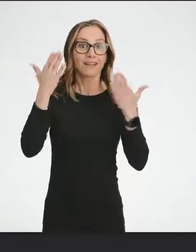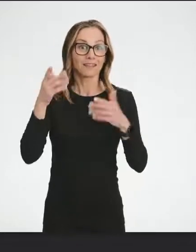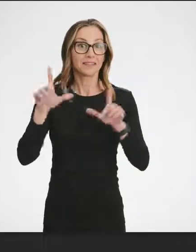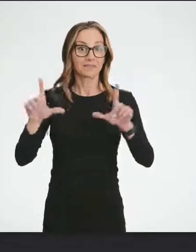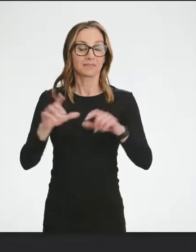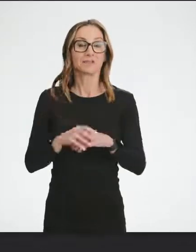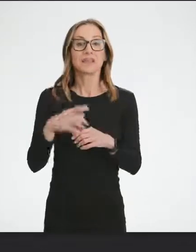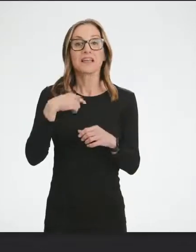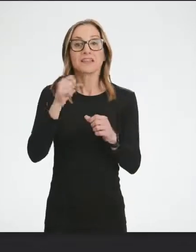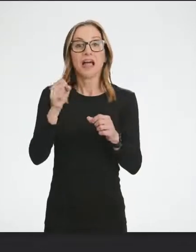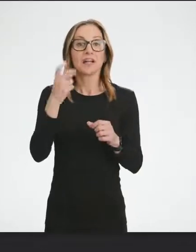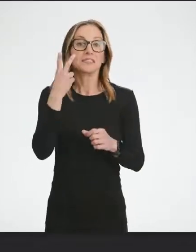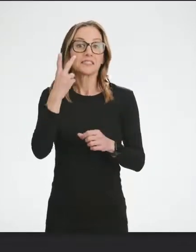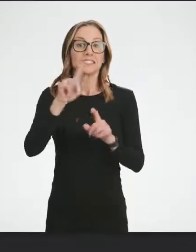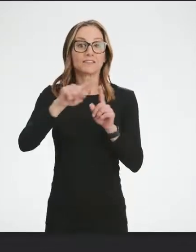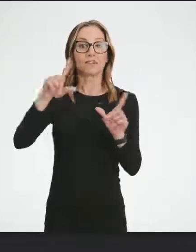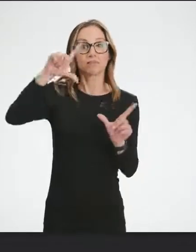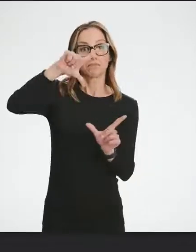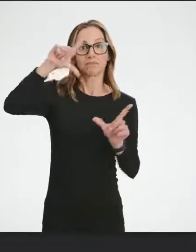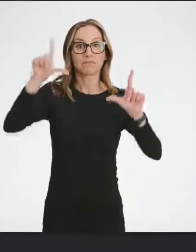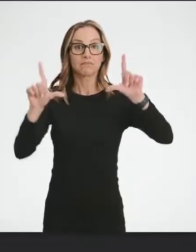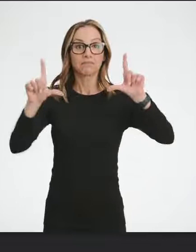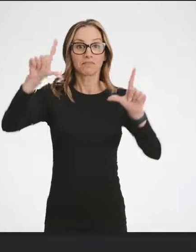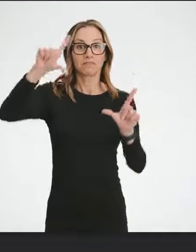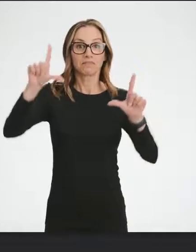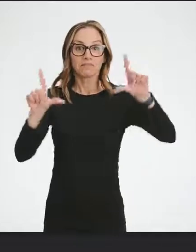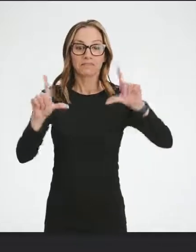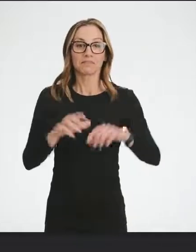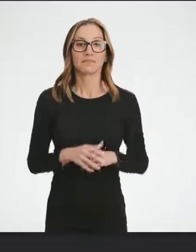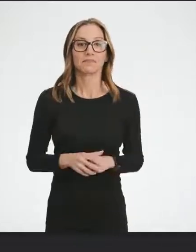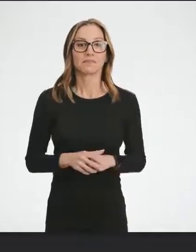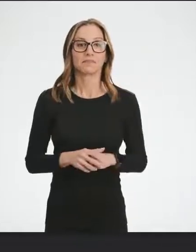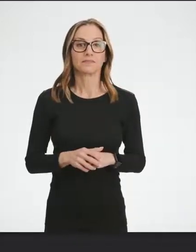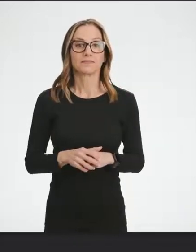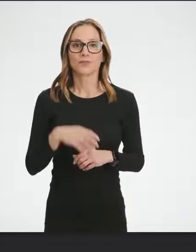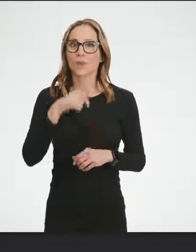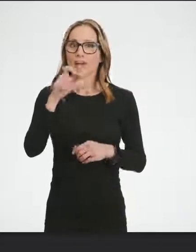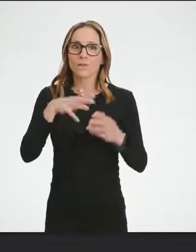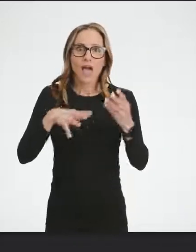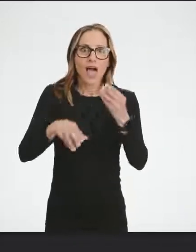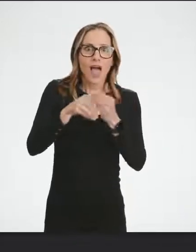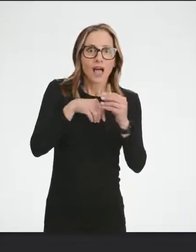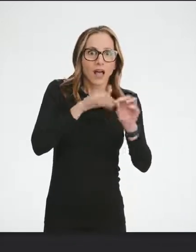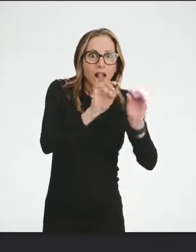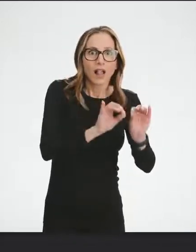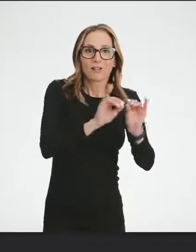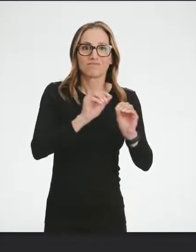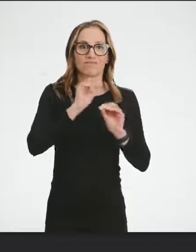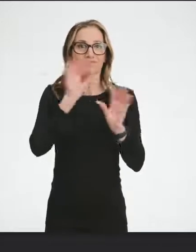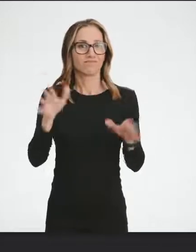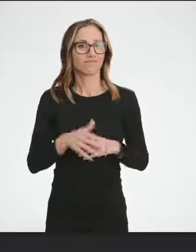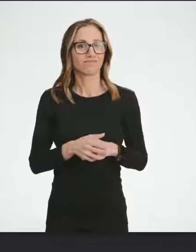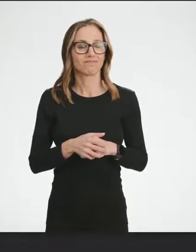I can even look at my layout in every interface orientation, all without adding a single additional preview.